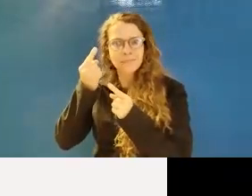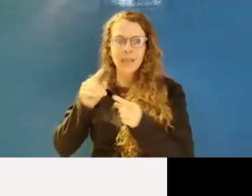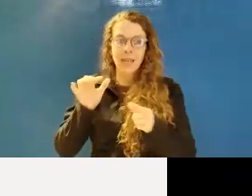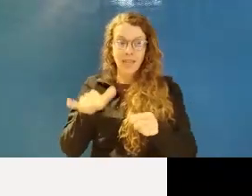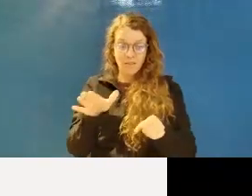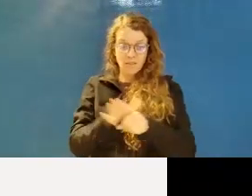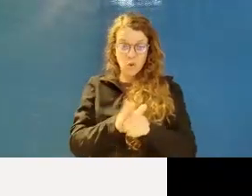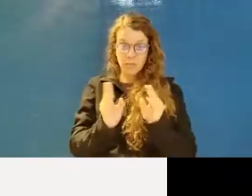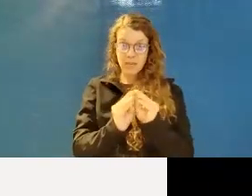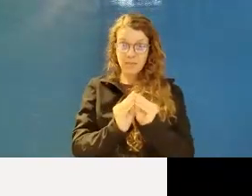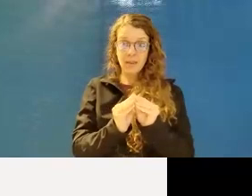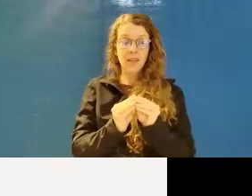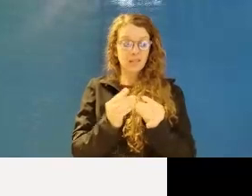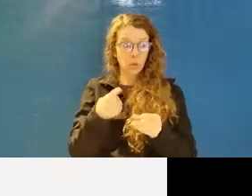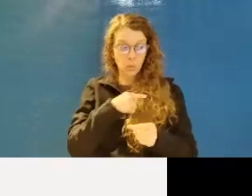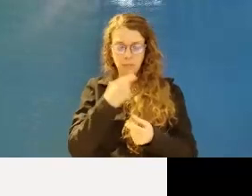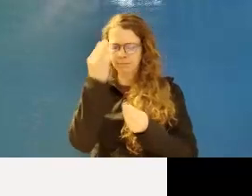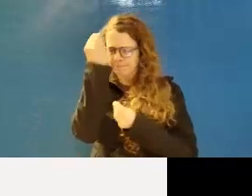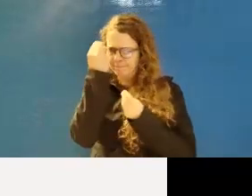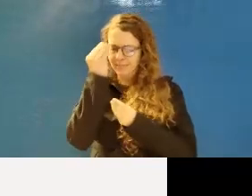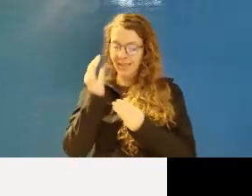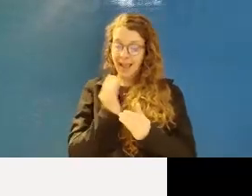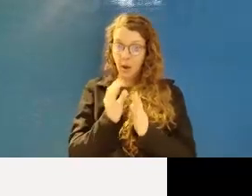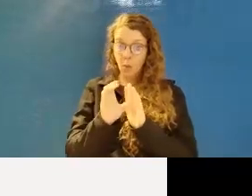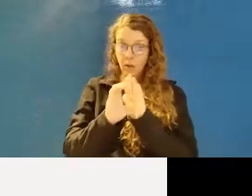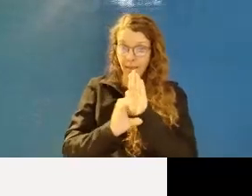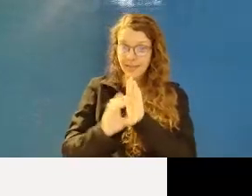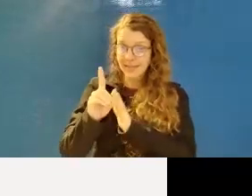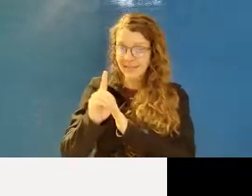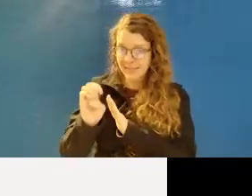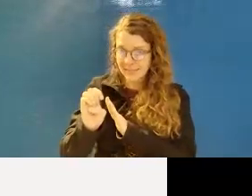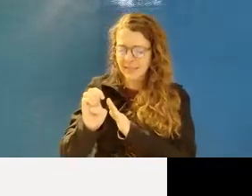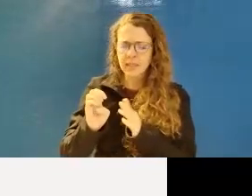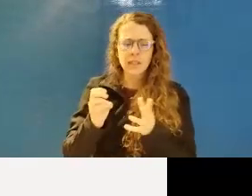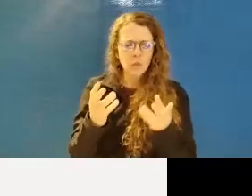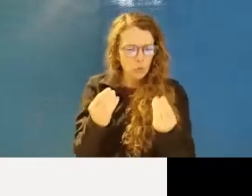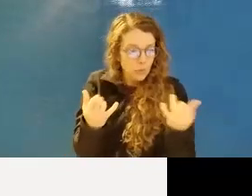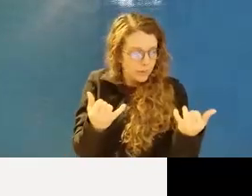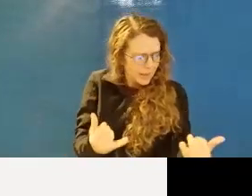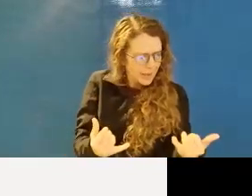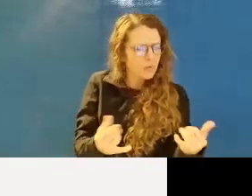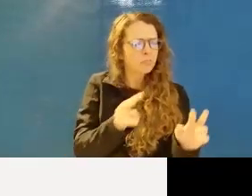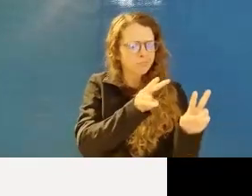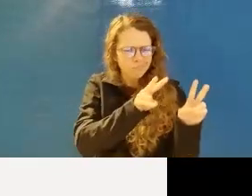will just be us reflecting on our DE courses, what we're doing and then finding areas where we can improve on.